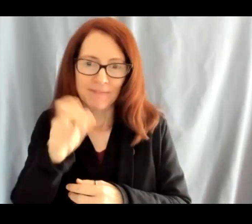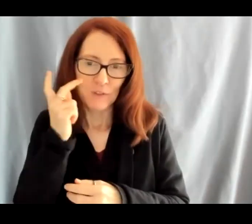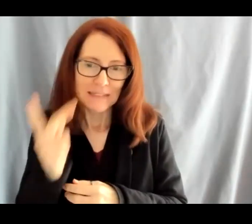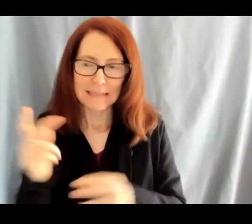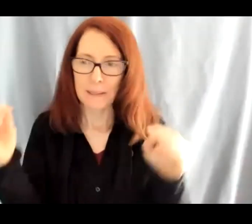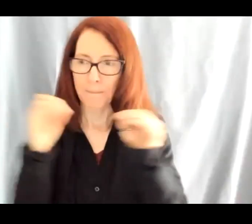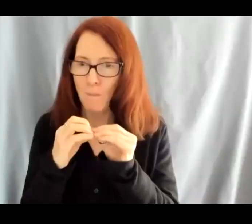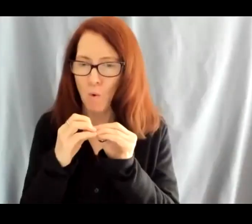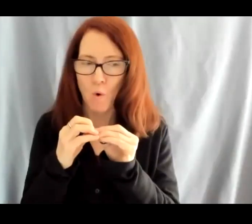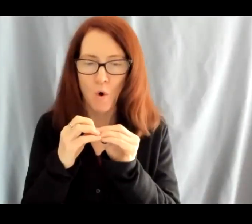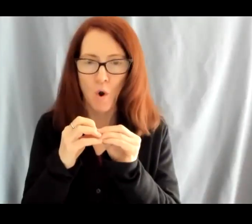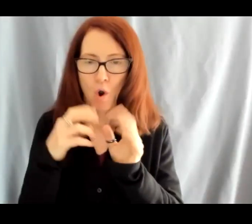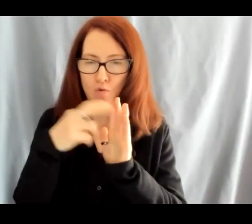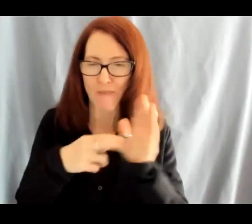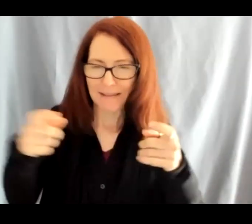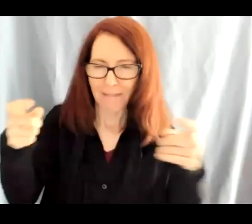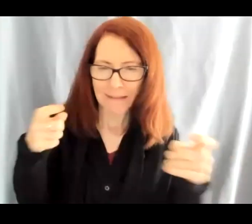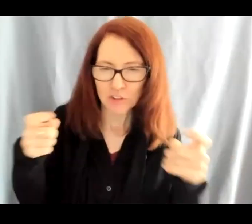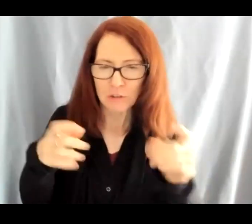regulation on it or more you know case law